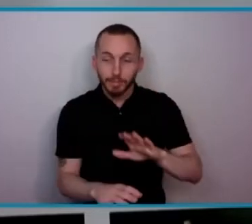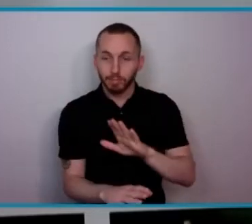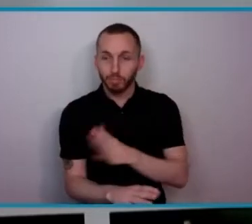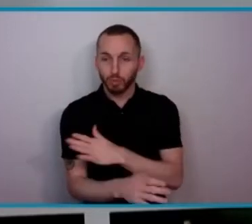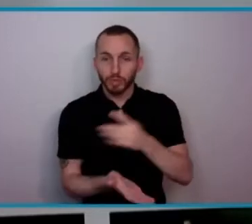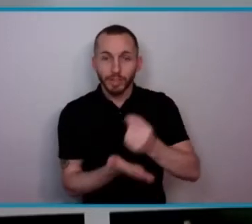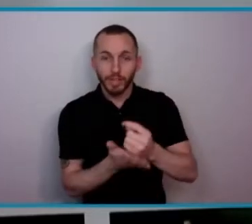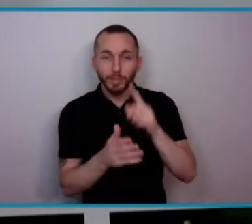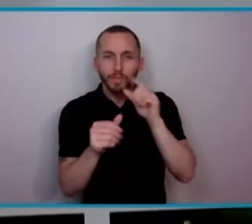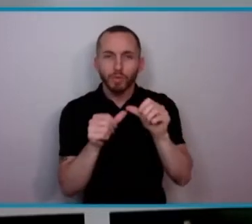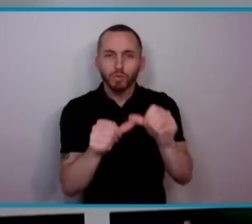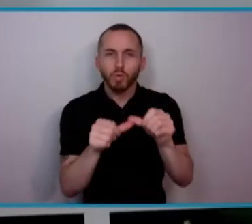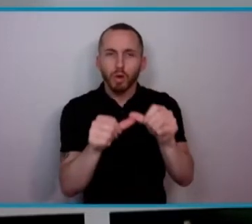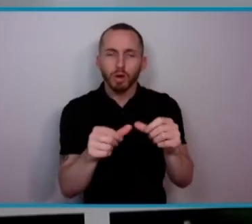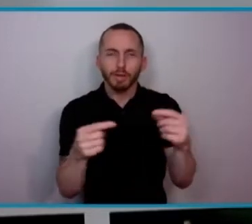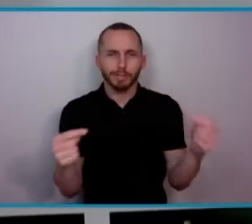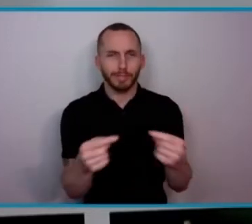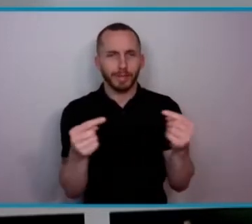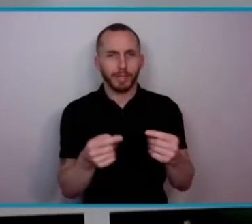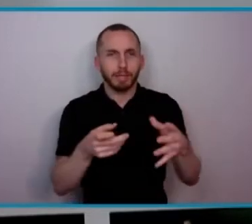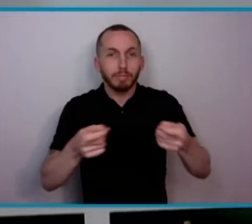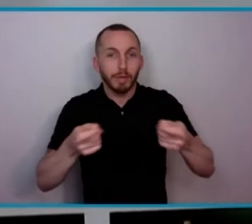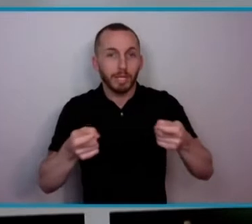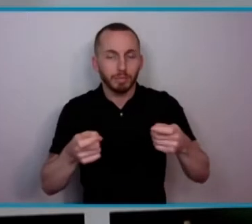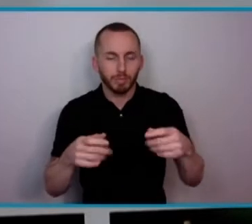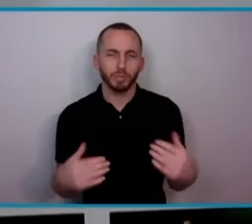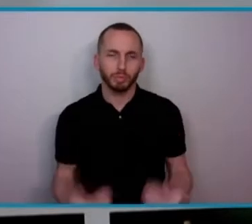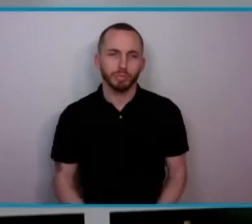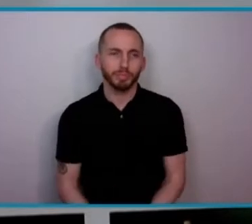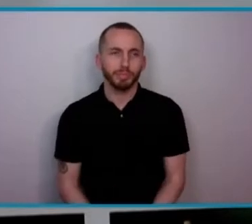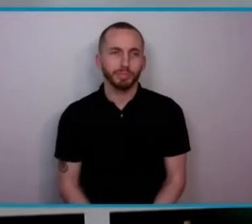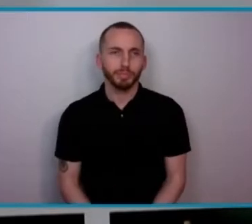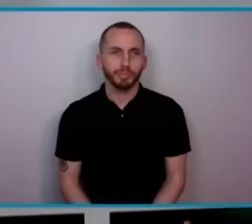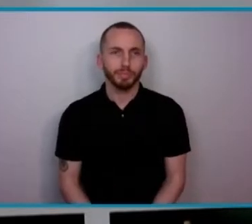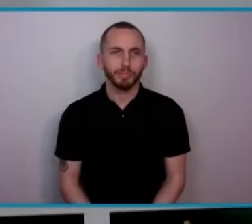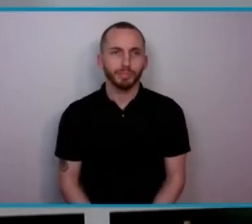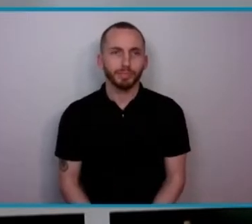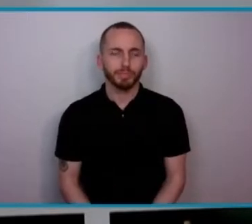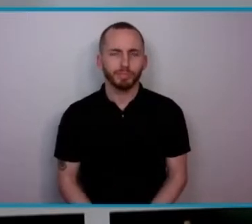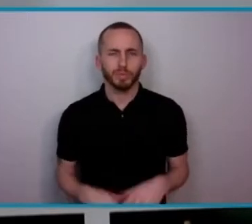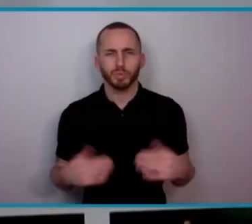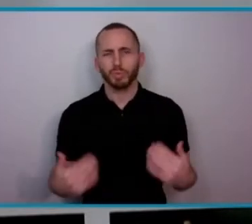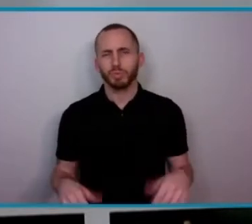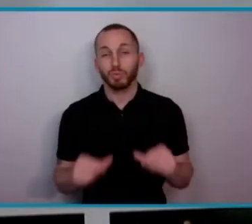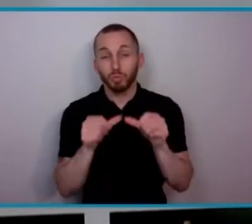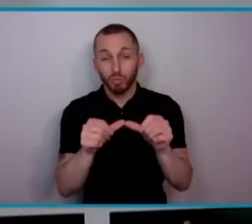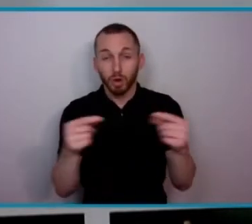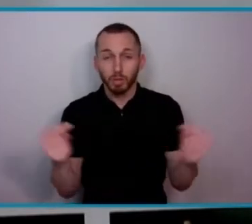And you know chronic pain is such a major health problem, and I think all of us are